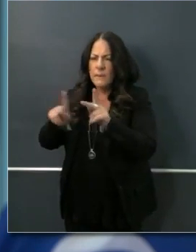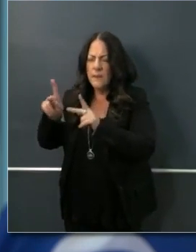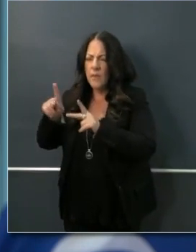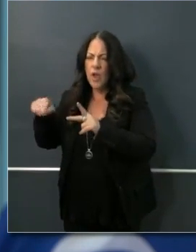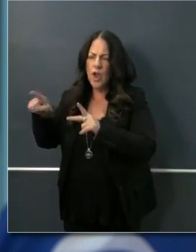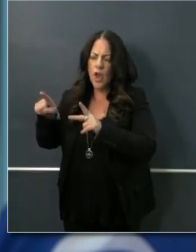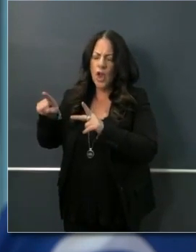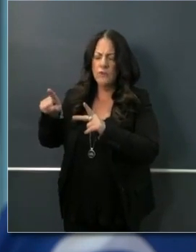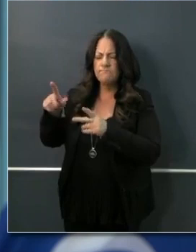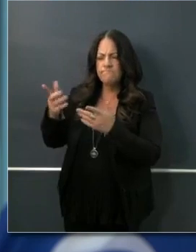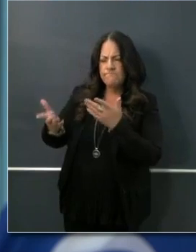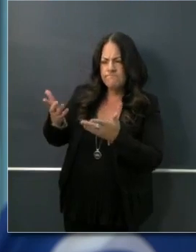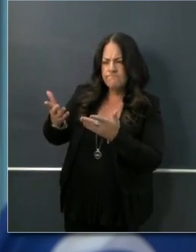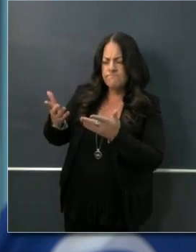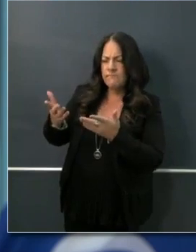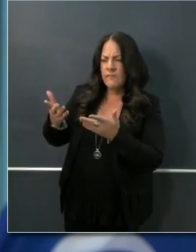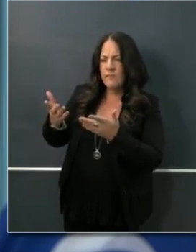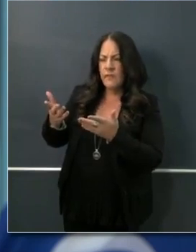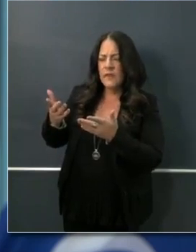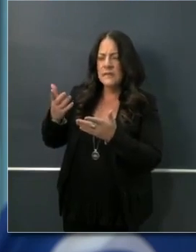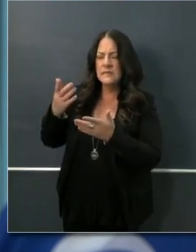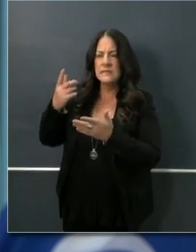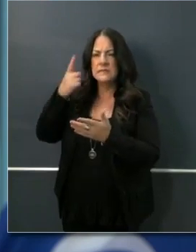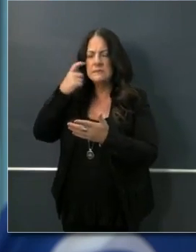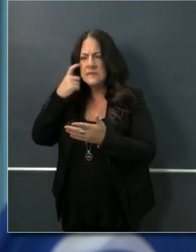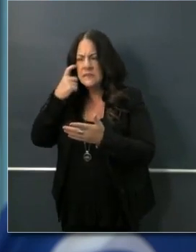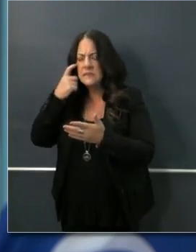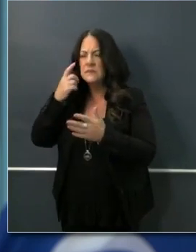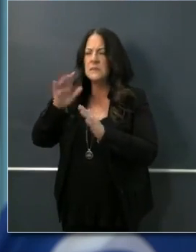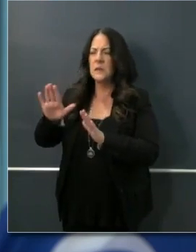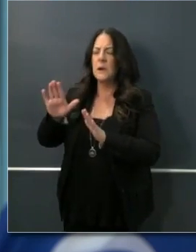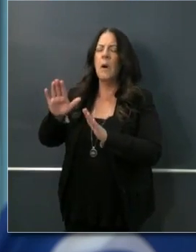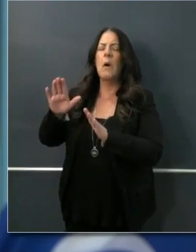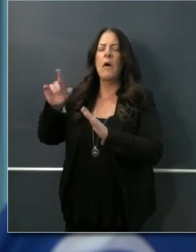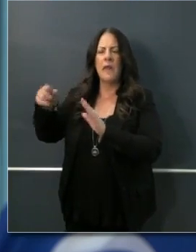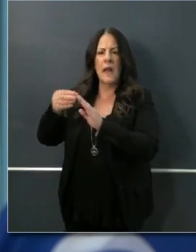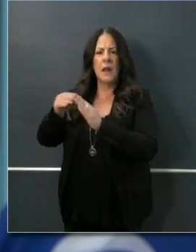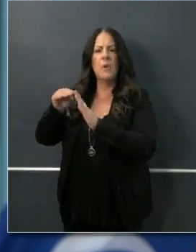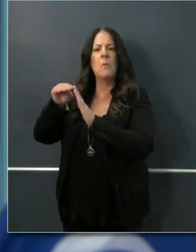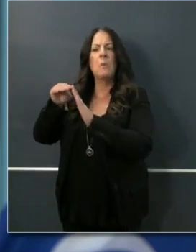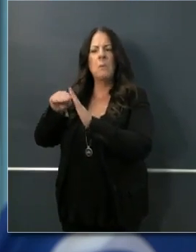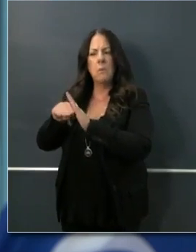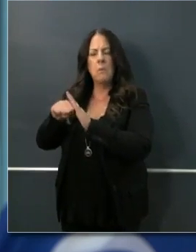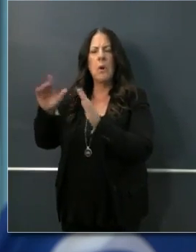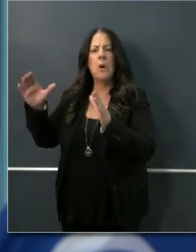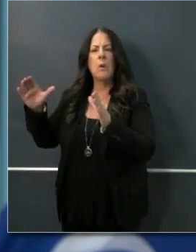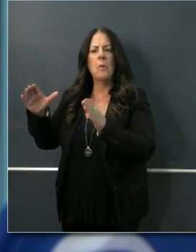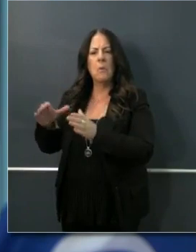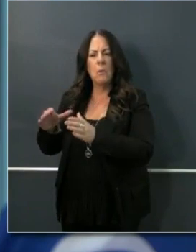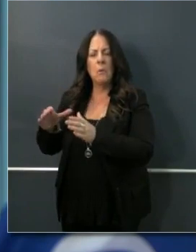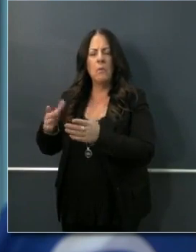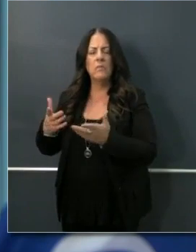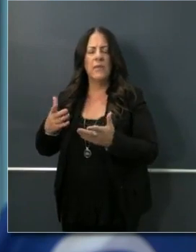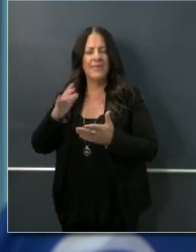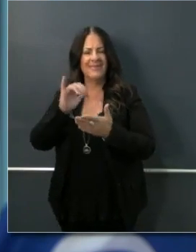HOSPITALIZATIONS. AND FOR ICUS. WE SAW THOSE PERSONS UNDER INVESTIGATIONS DROP AS WELL.